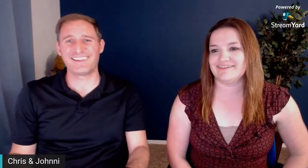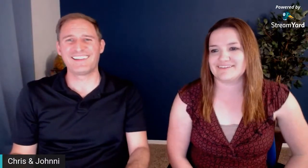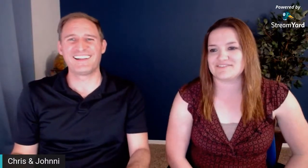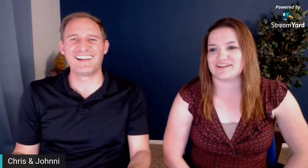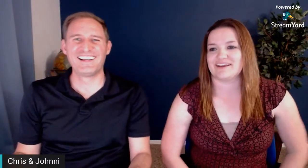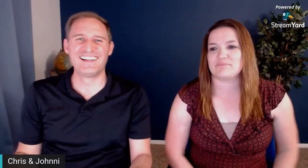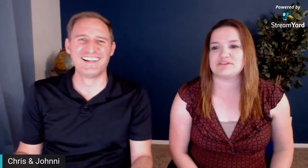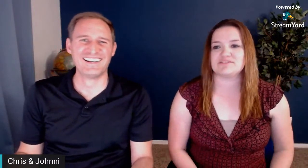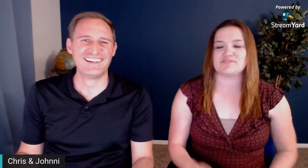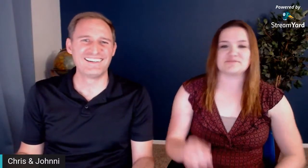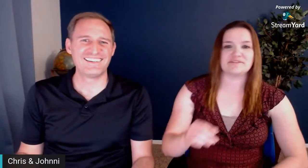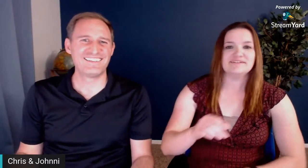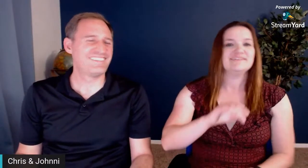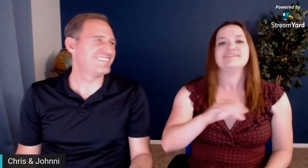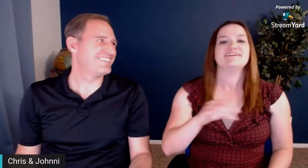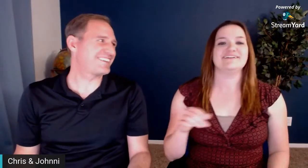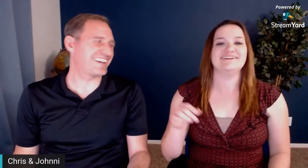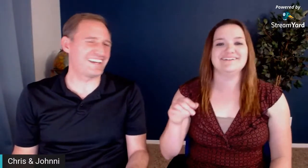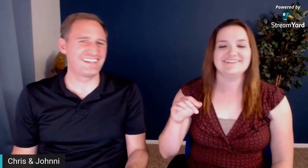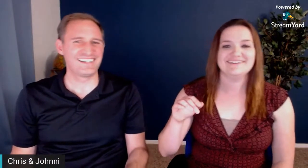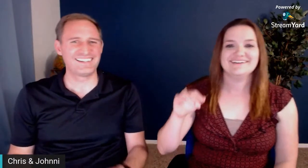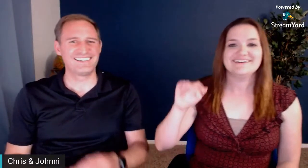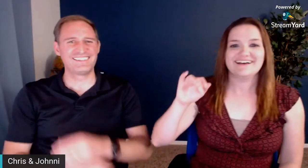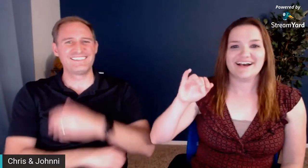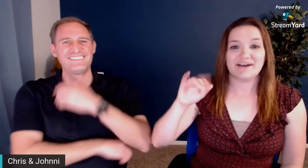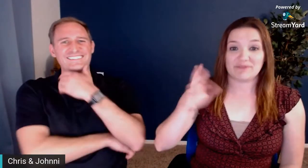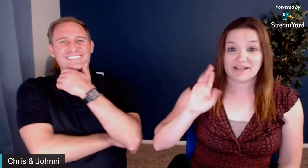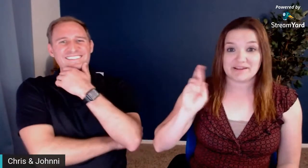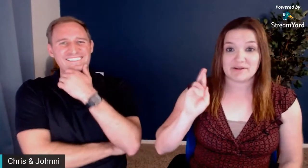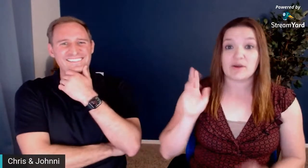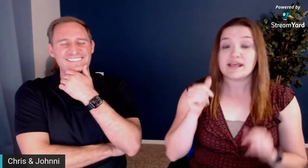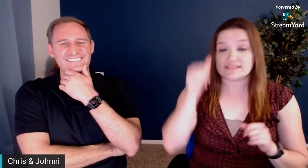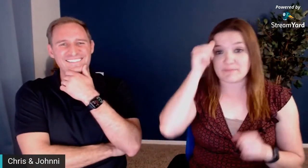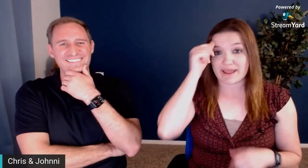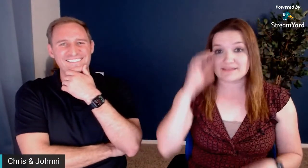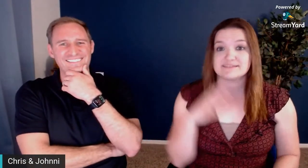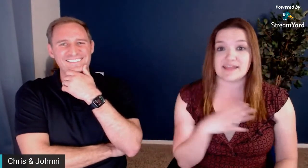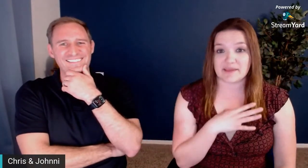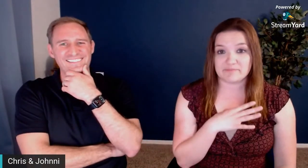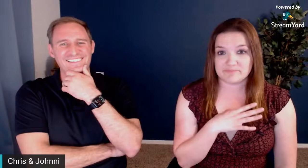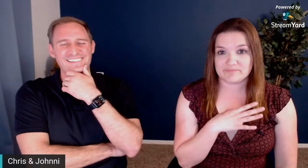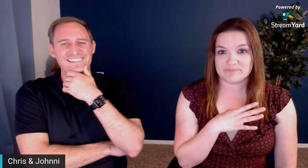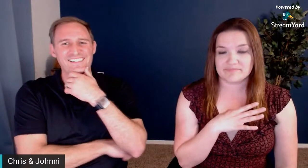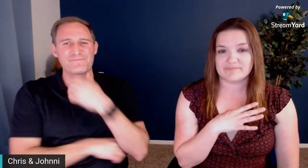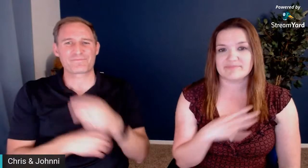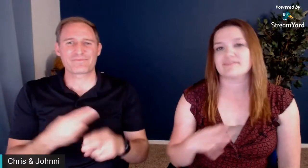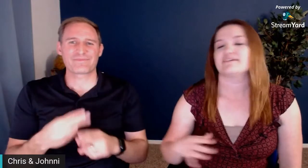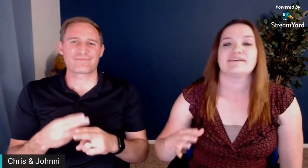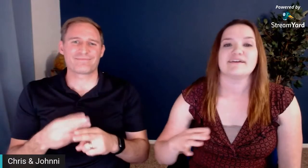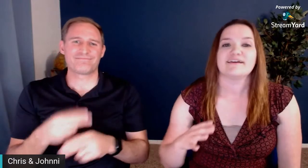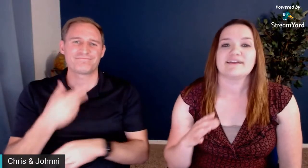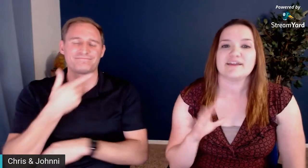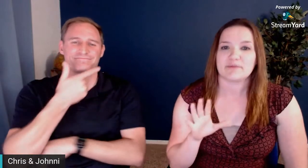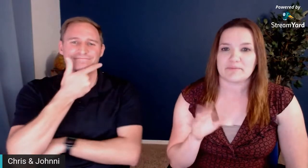that's funny i'm gonna do the first one okay um ready here we go it's a man's name here we go